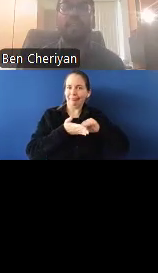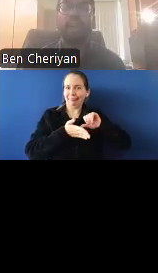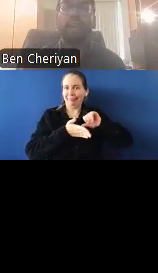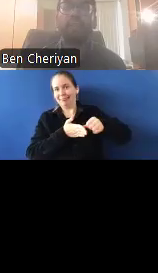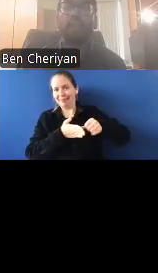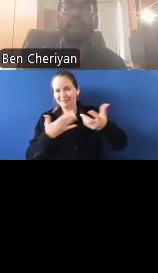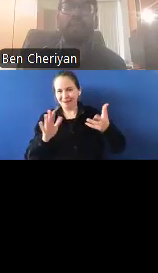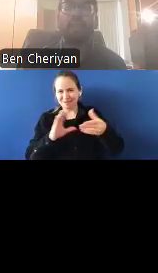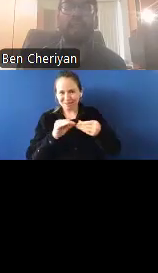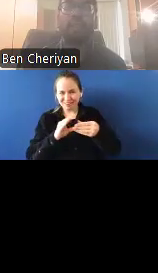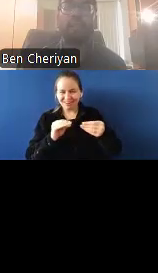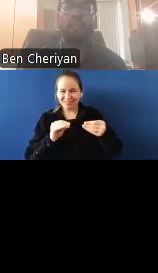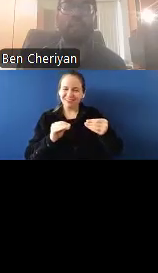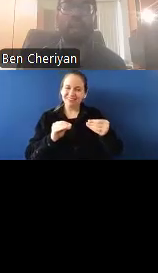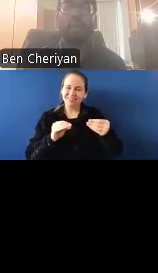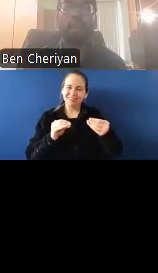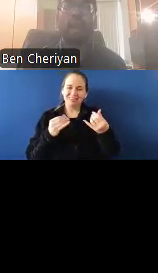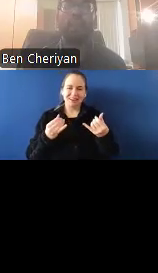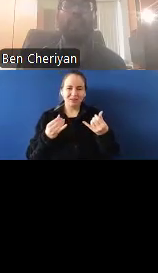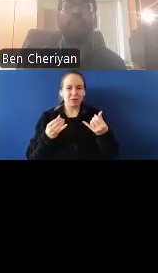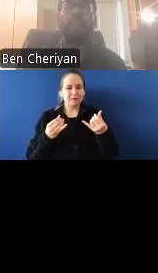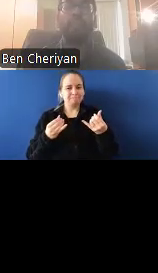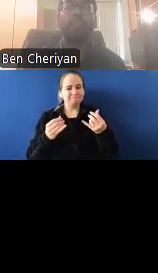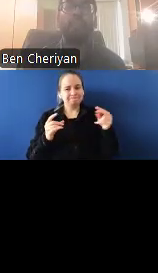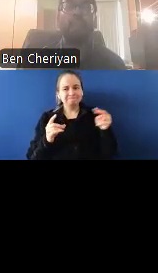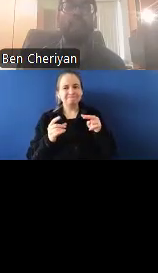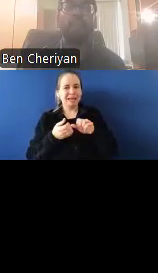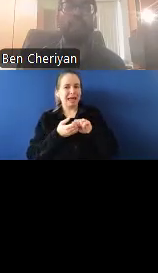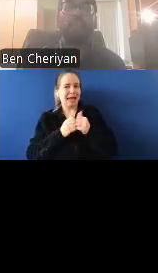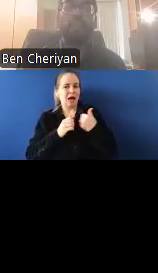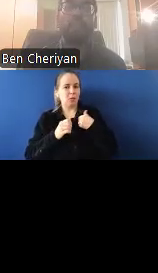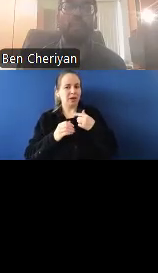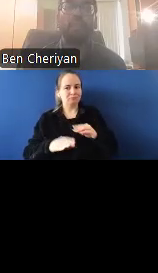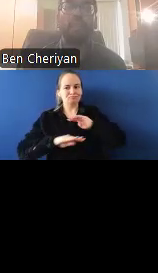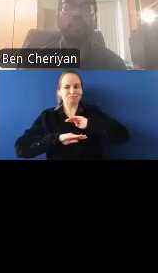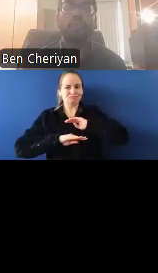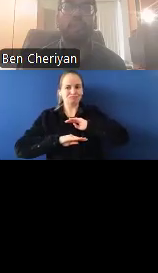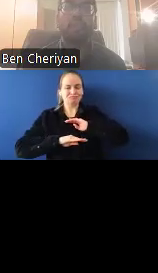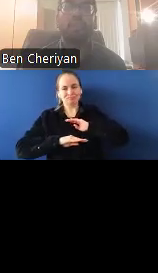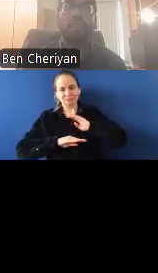said. But I want to think a bit about of how we fulfill our mission. So to fulfill our mission,